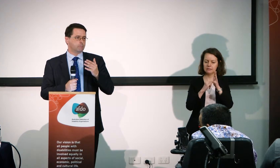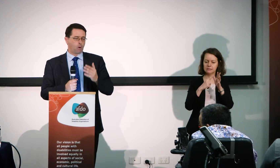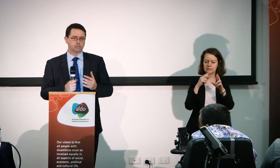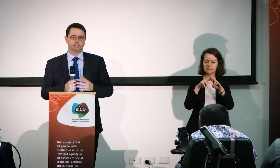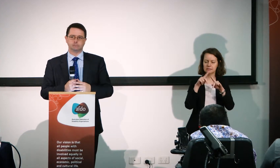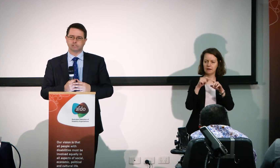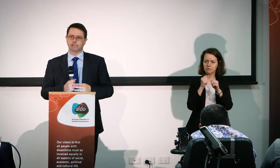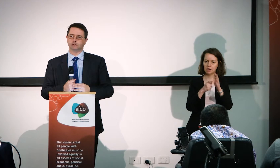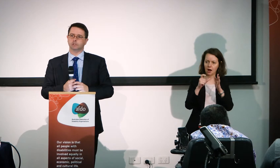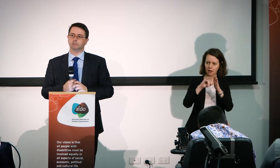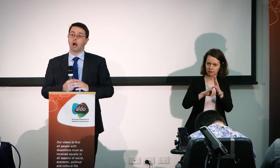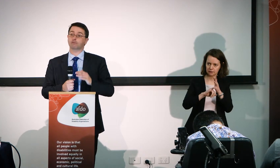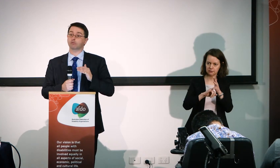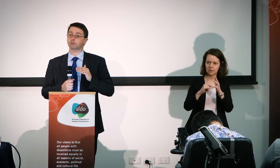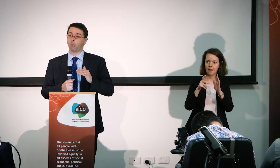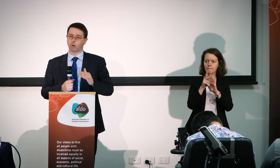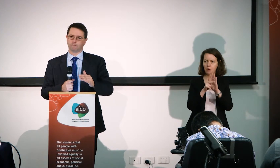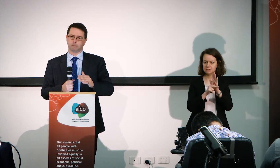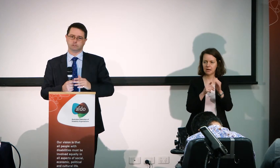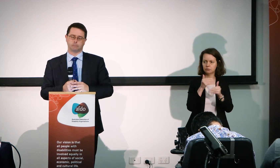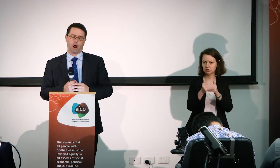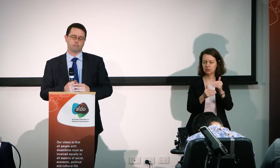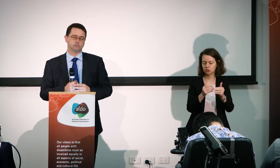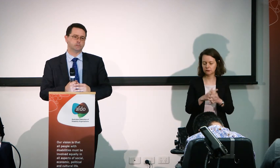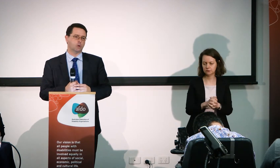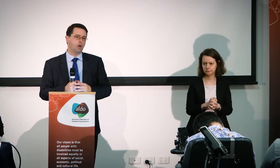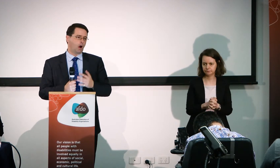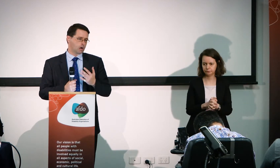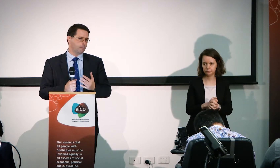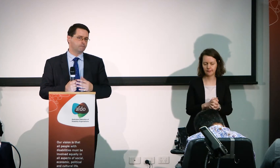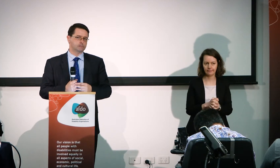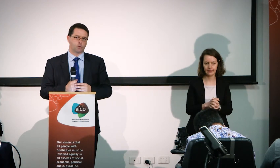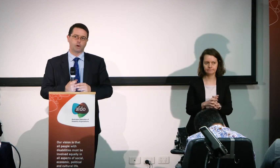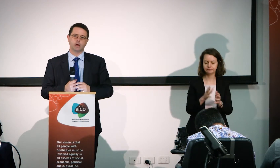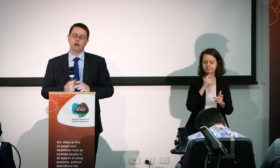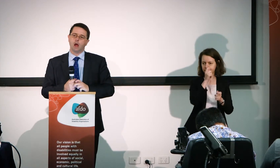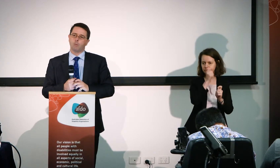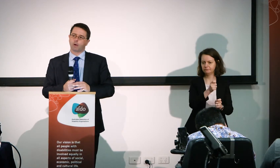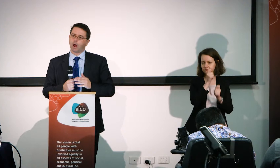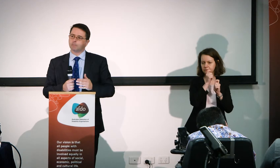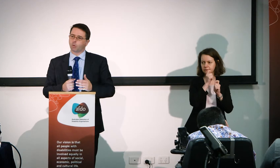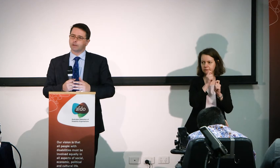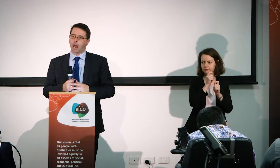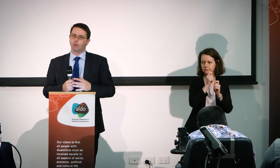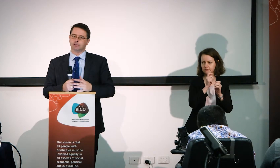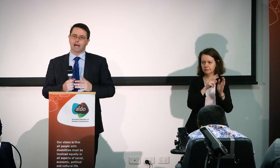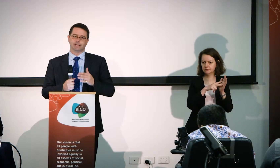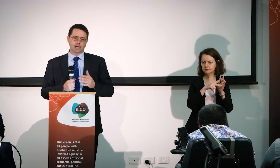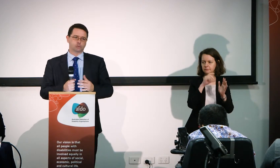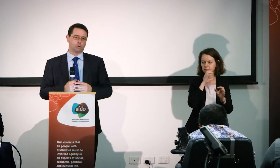and some policies and procedures across all government departments. So, I commend Victoria, and what I'm doing now is at a national level